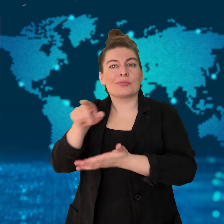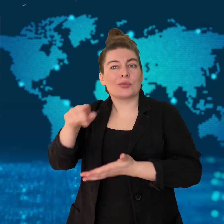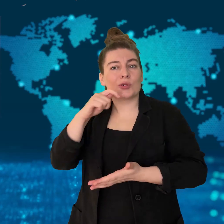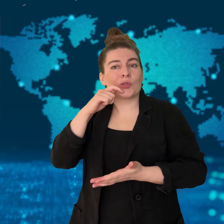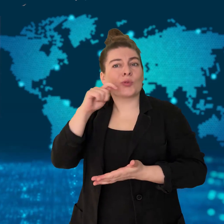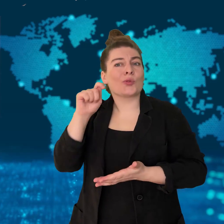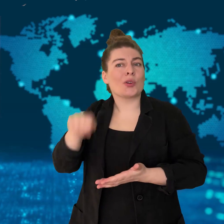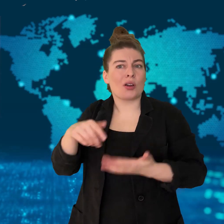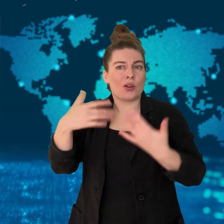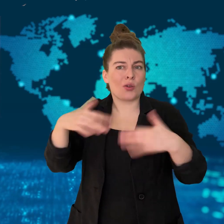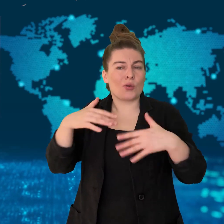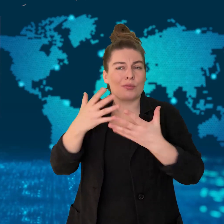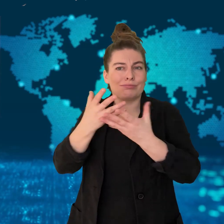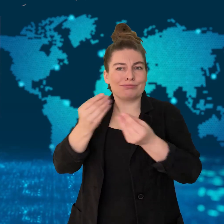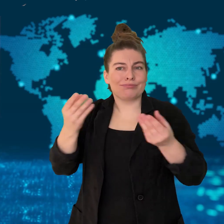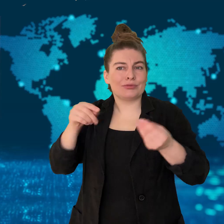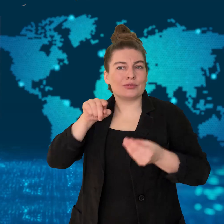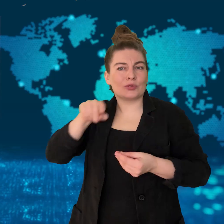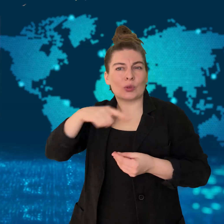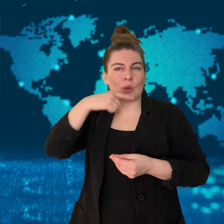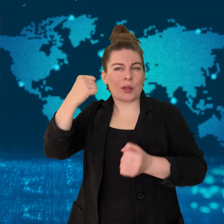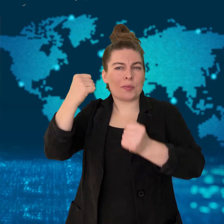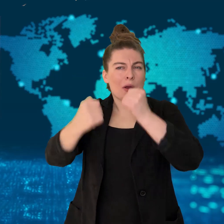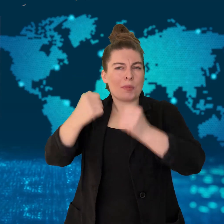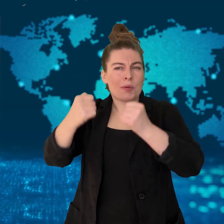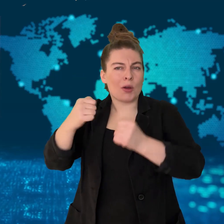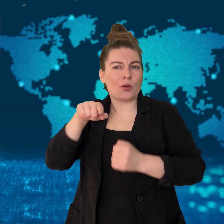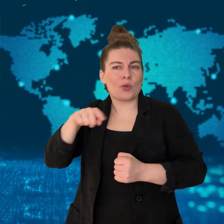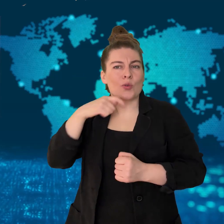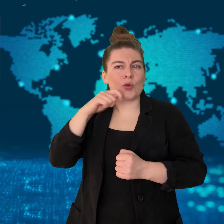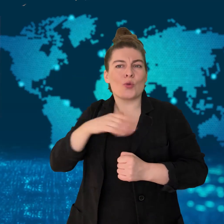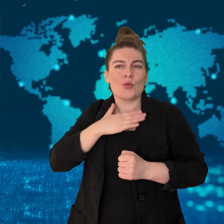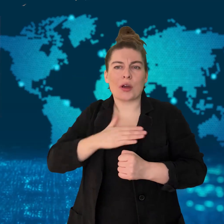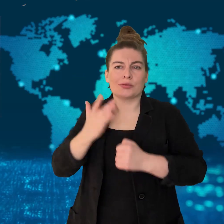that would help defend Ukraine against more advanced attack drones.